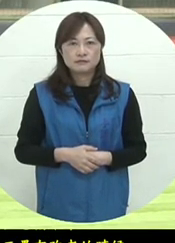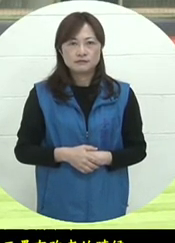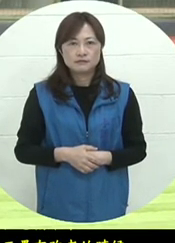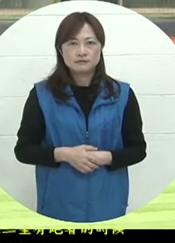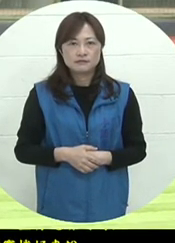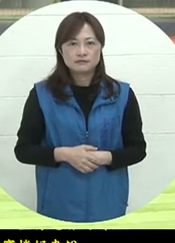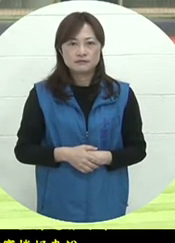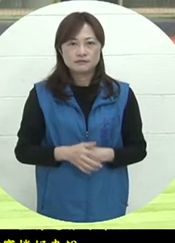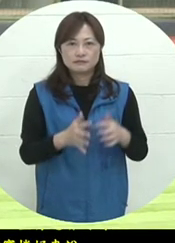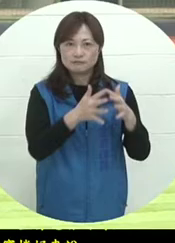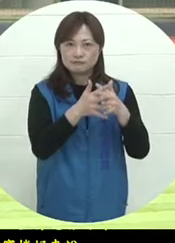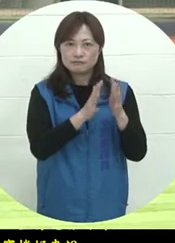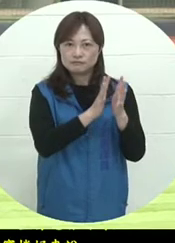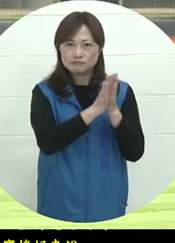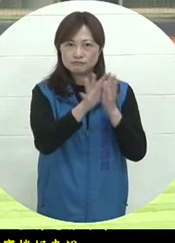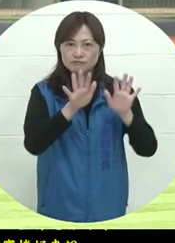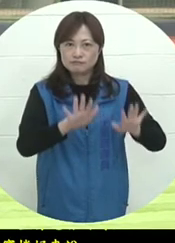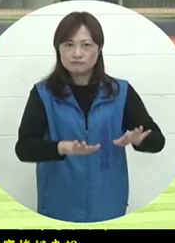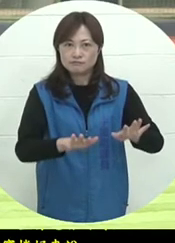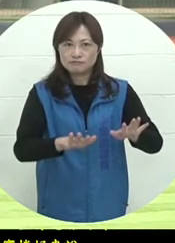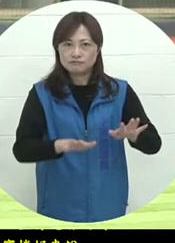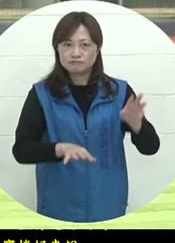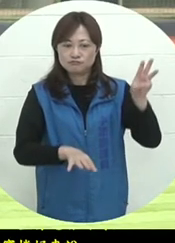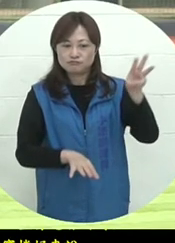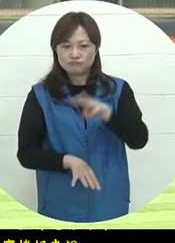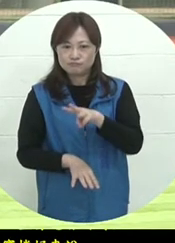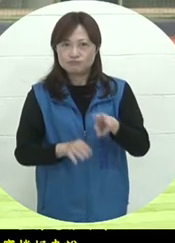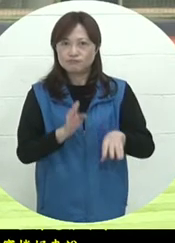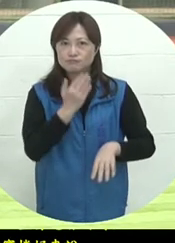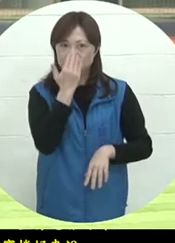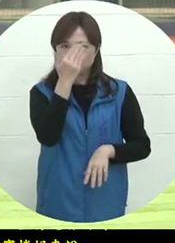the American team still has a 3-point lead, so the entire infield is not 100% accurate.